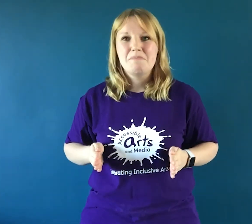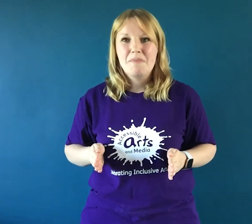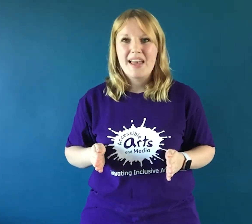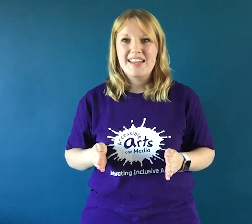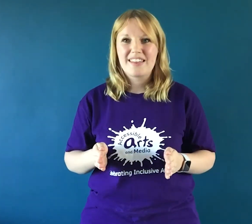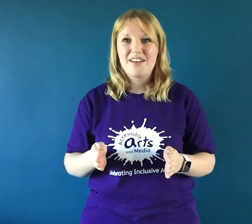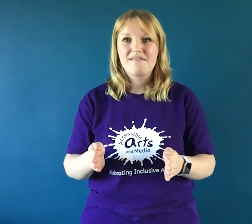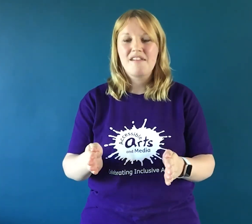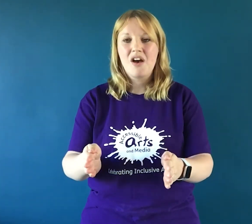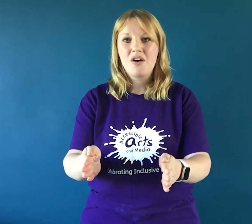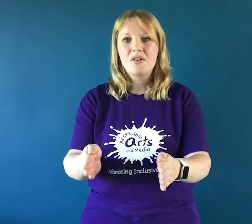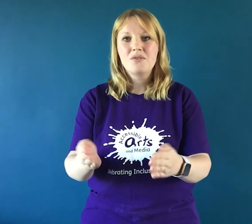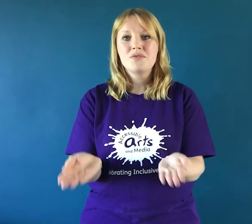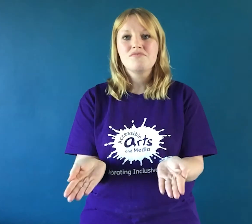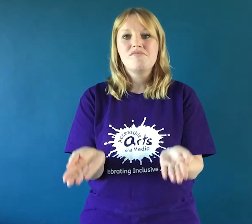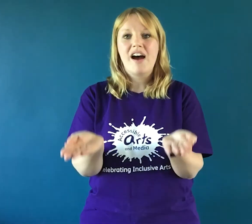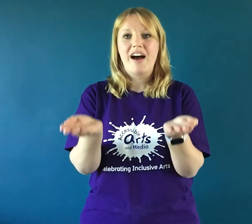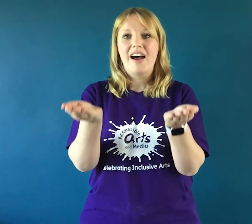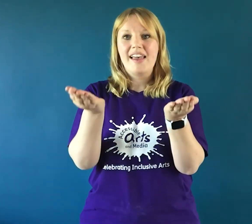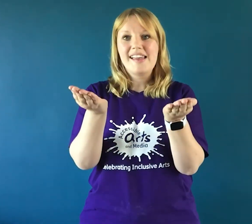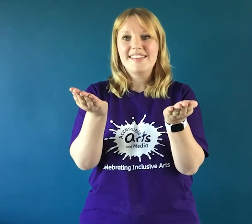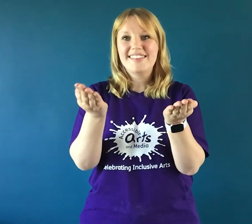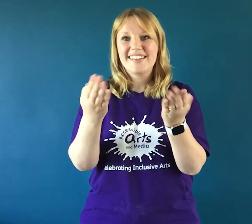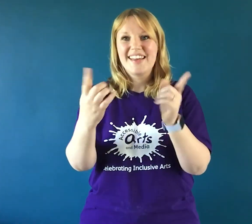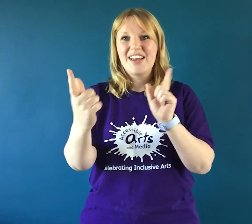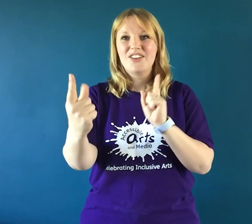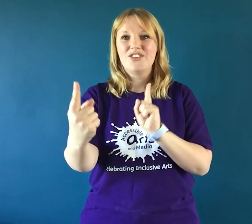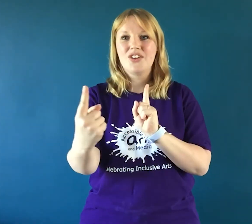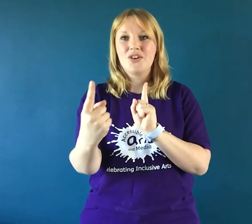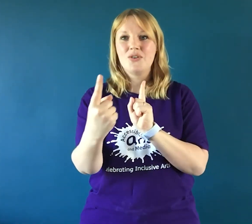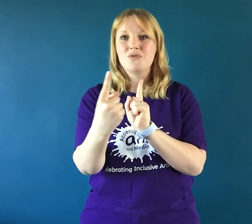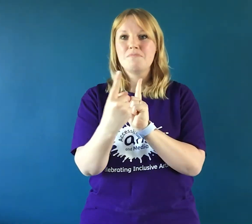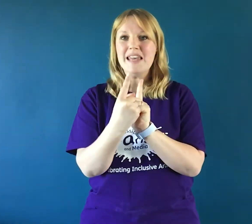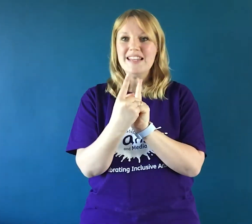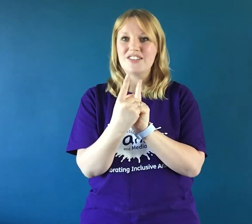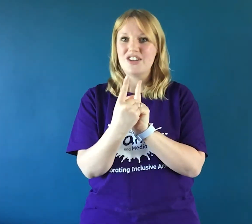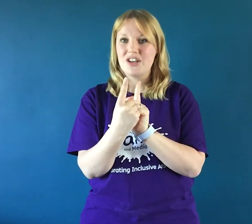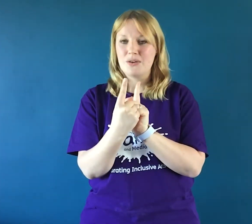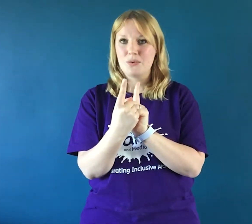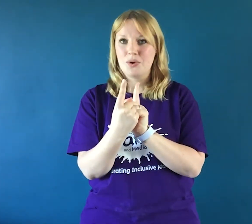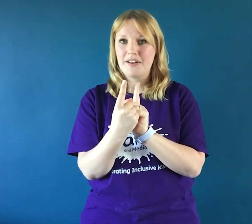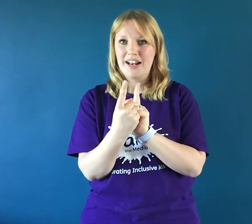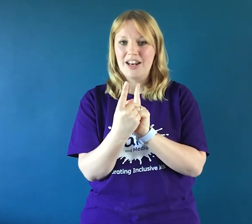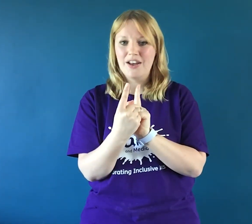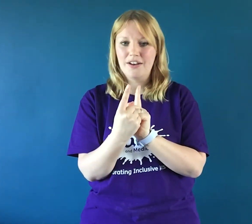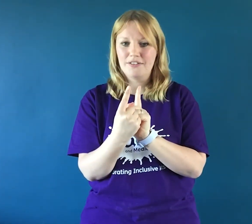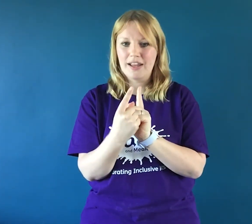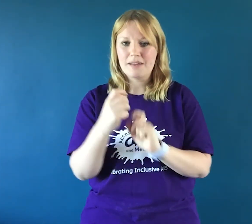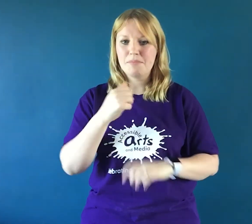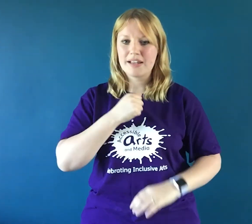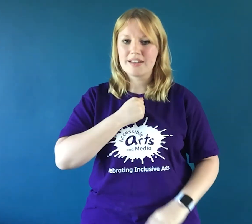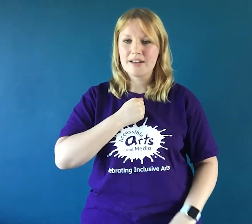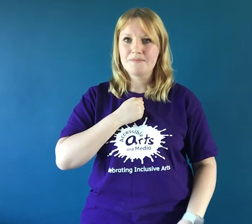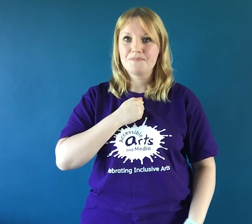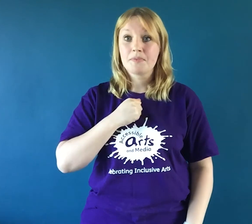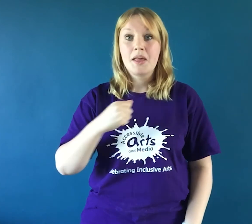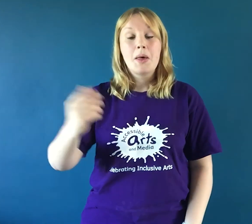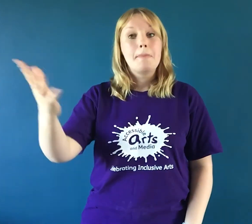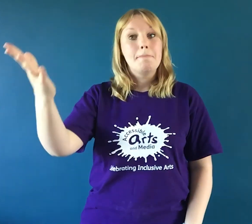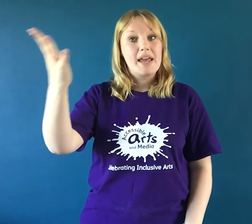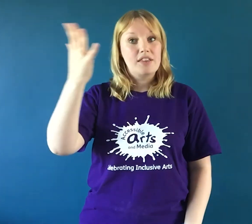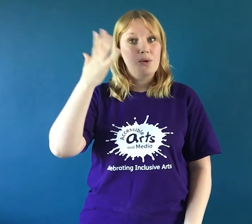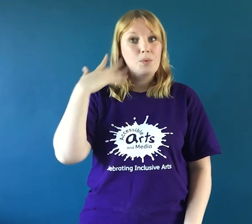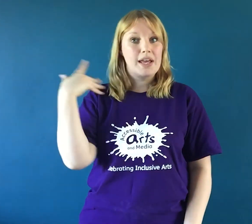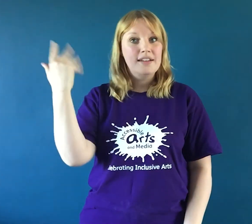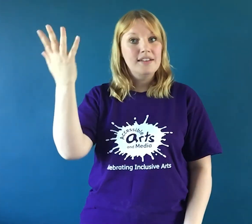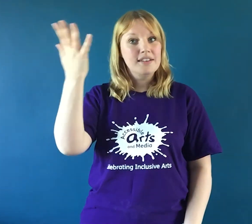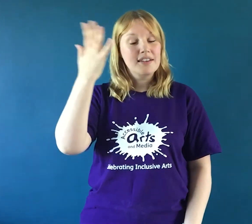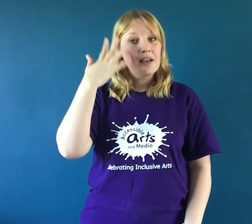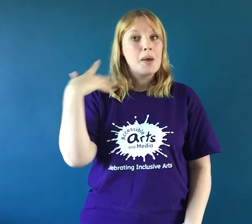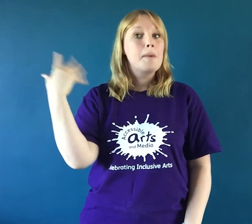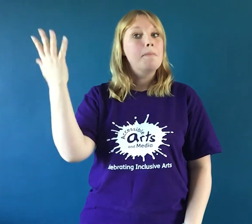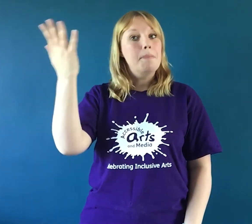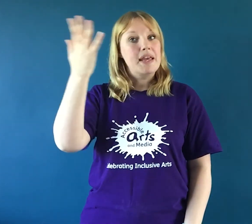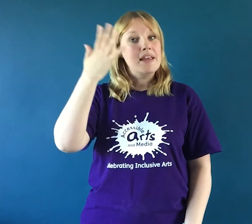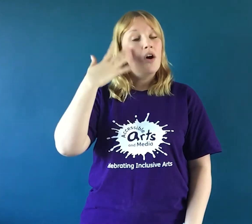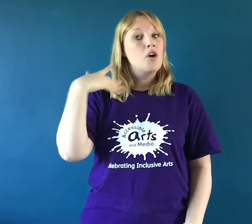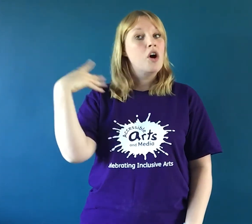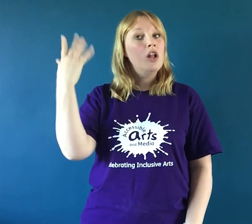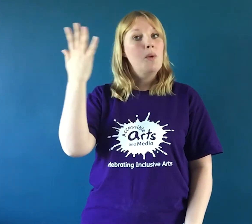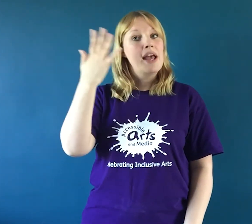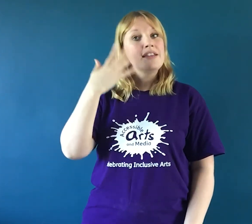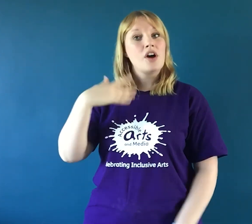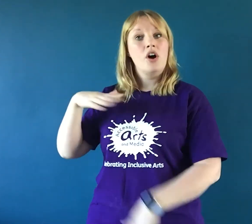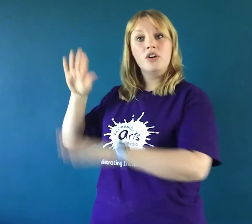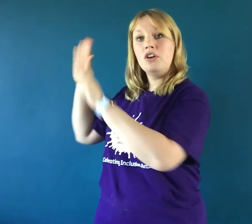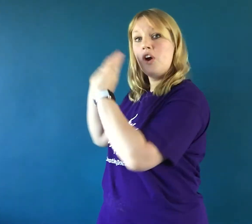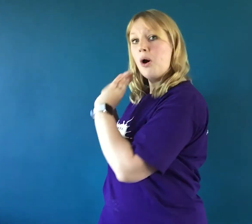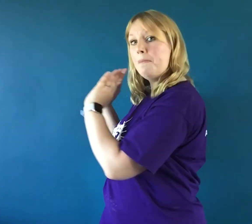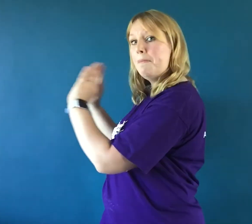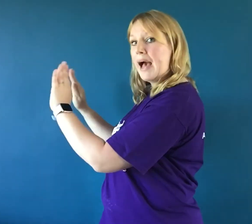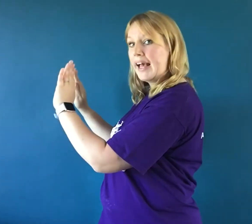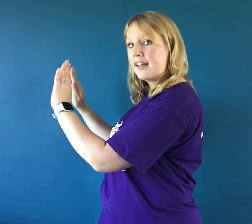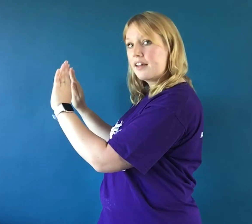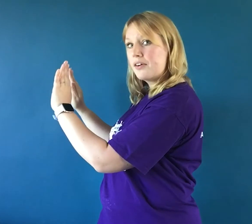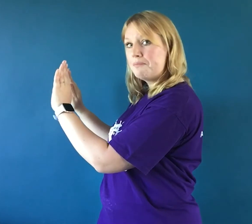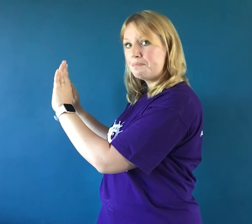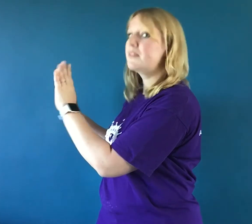May the road rise to meet you. Lovely. My turn. May the wind be always on your back.